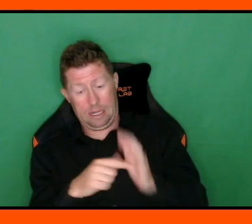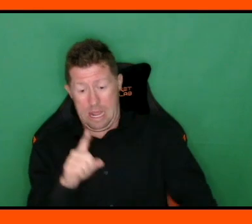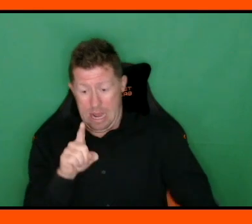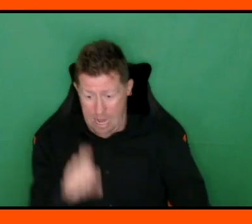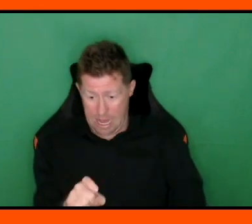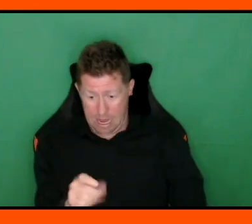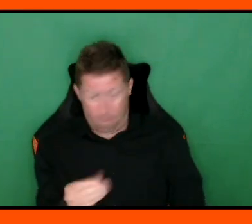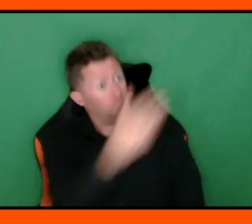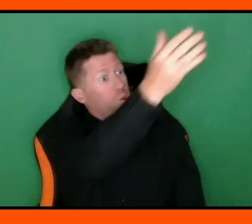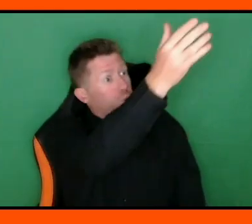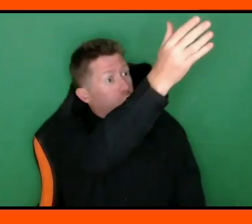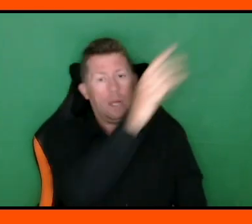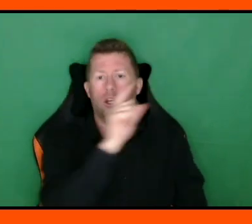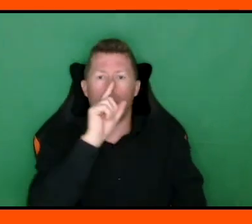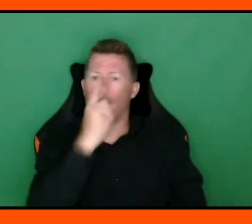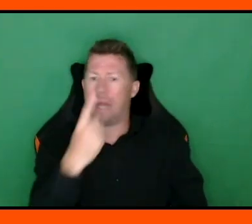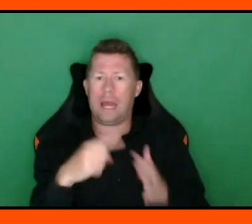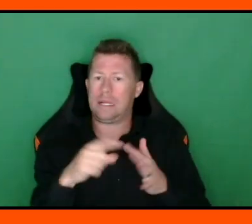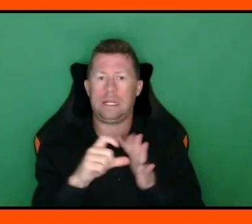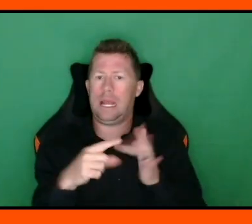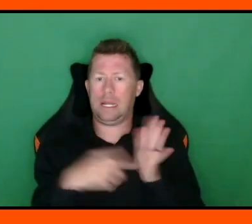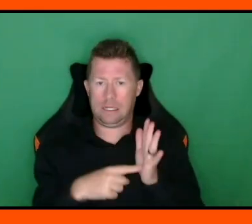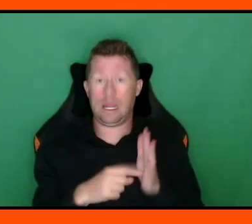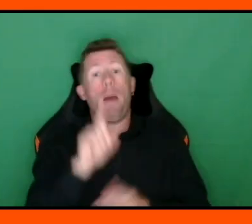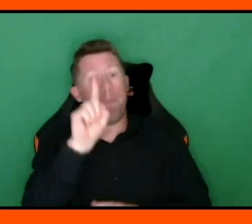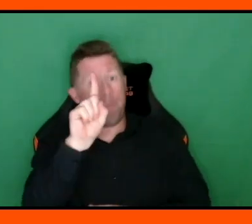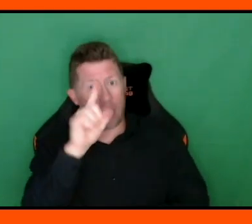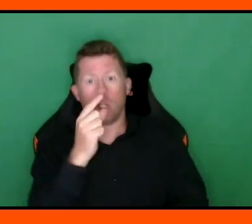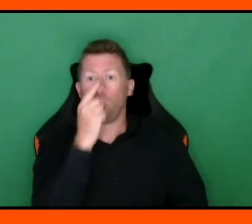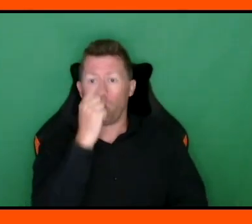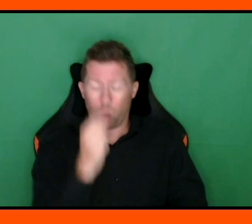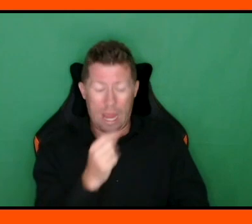However, you can request us to remove it.